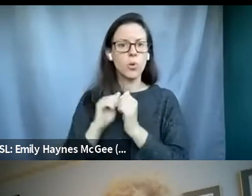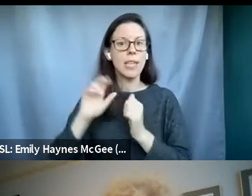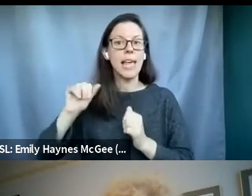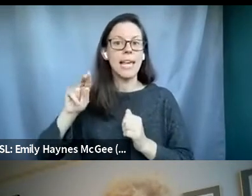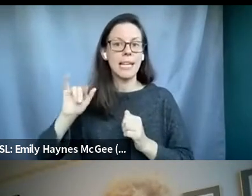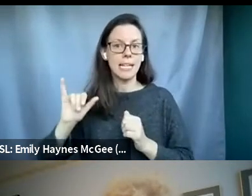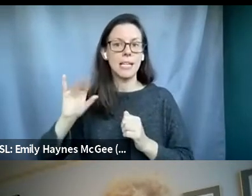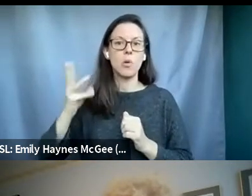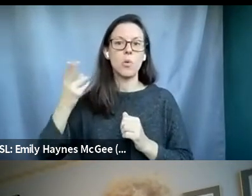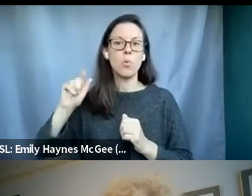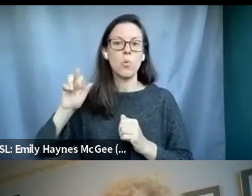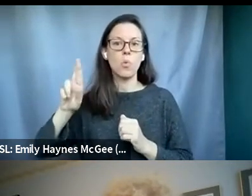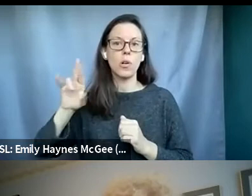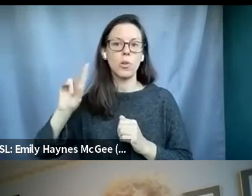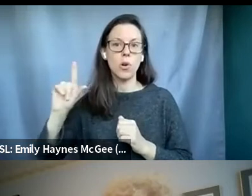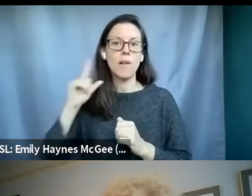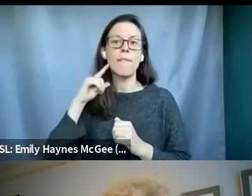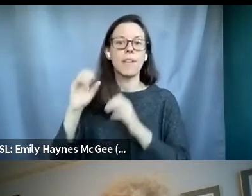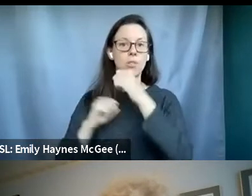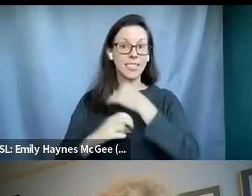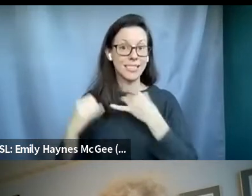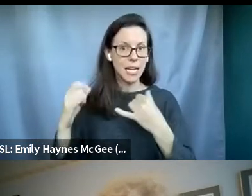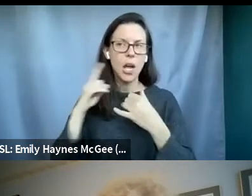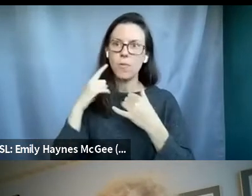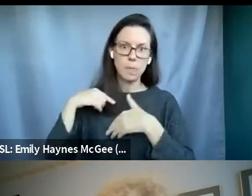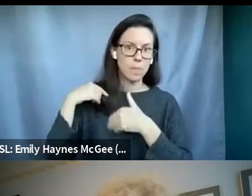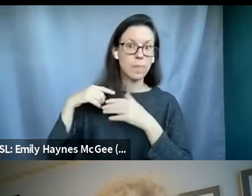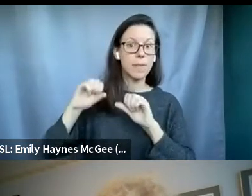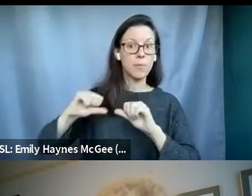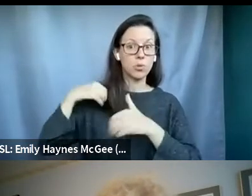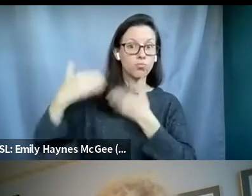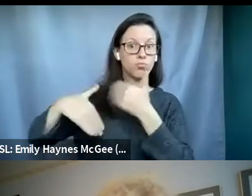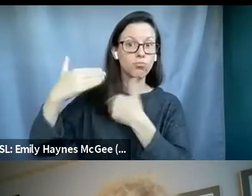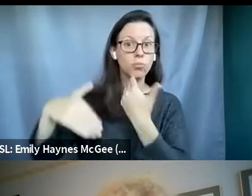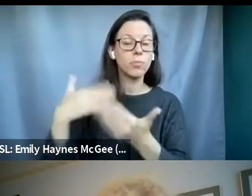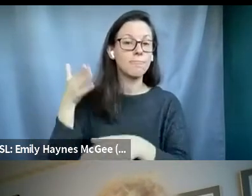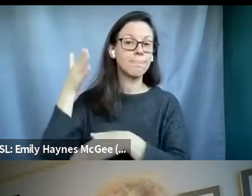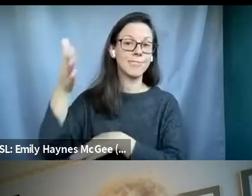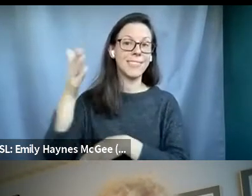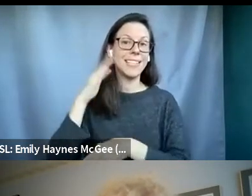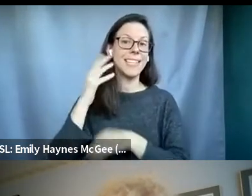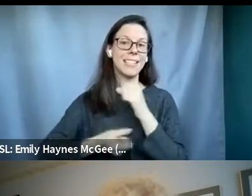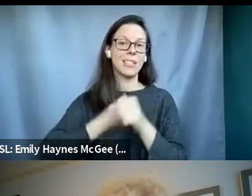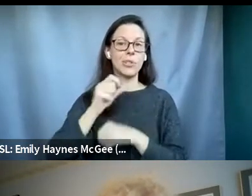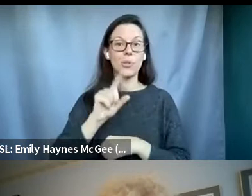Foundation now and be able to move that forward today in 2020. Robin?